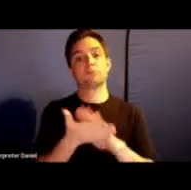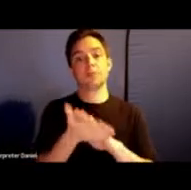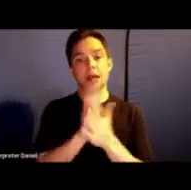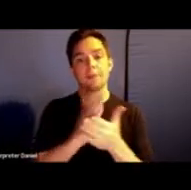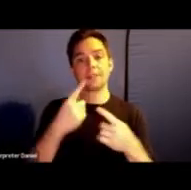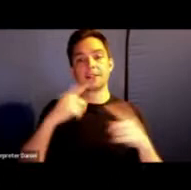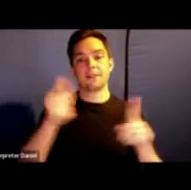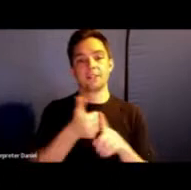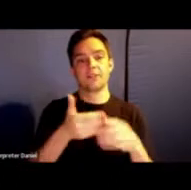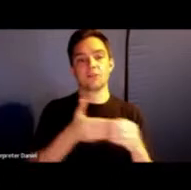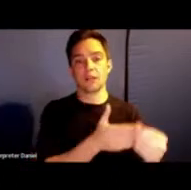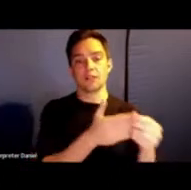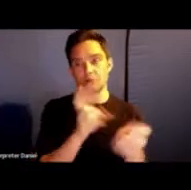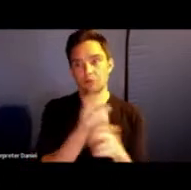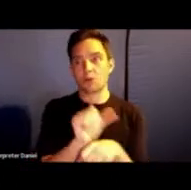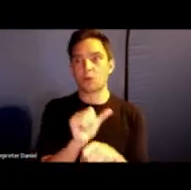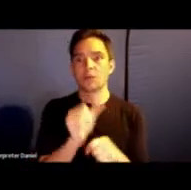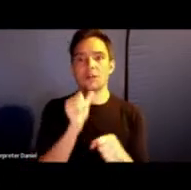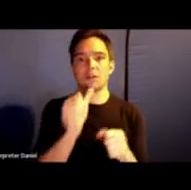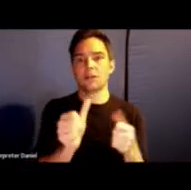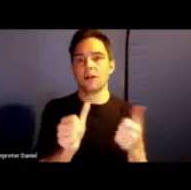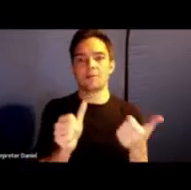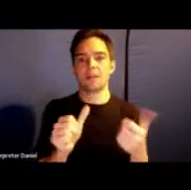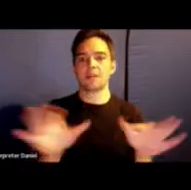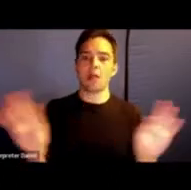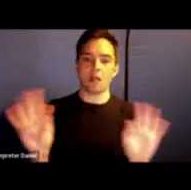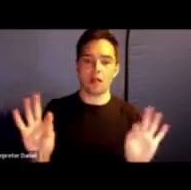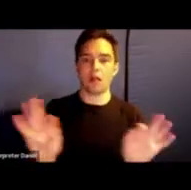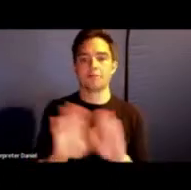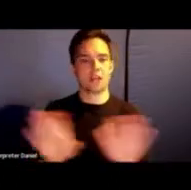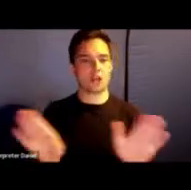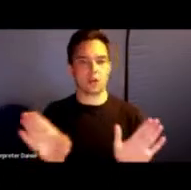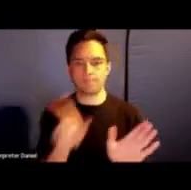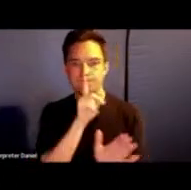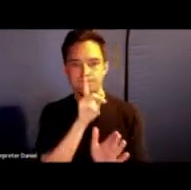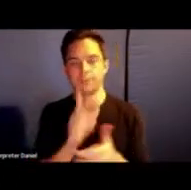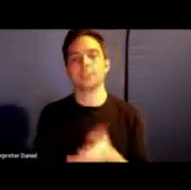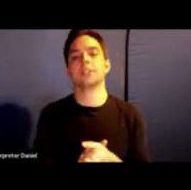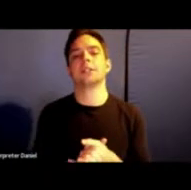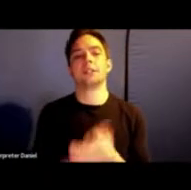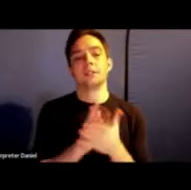is hard work. I'm not downplaying that at all. Excuse me, some people self directing